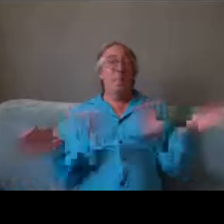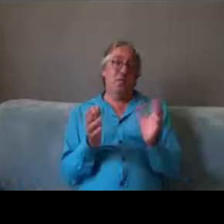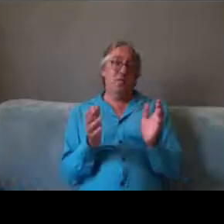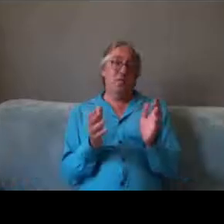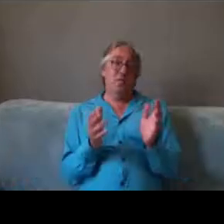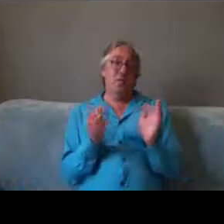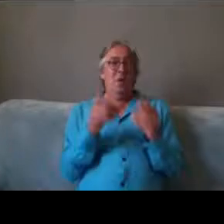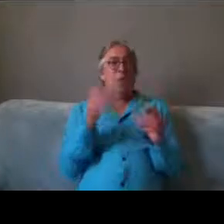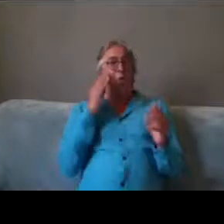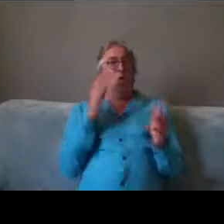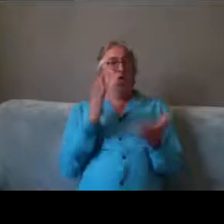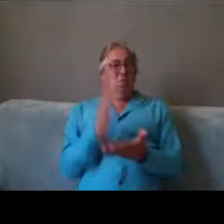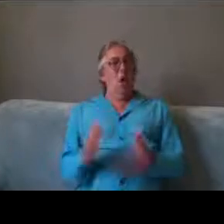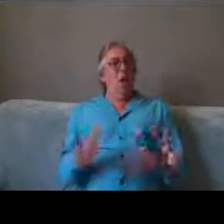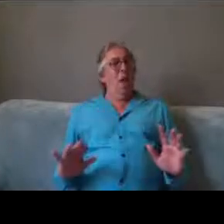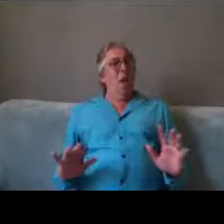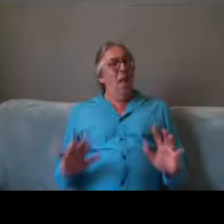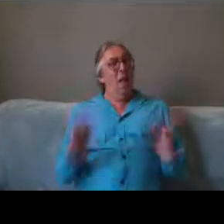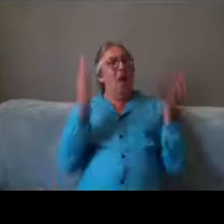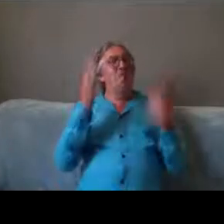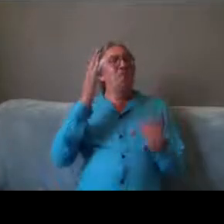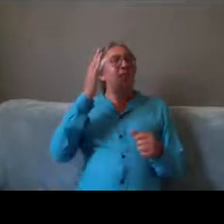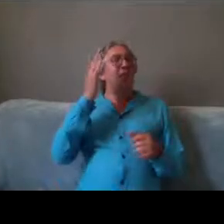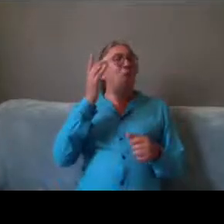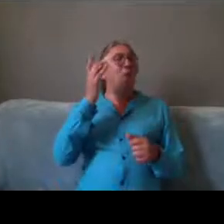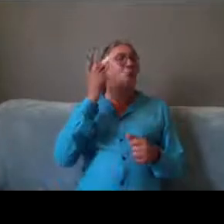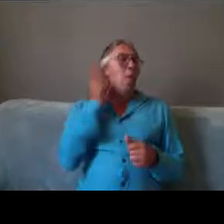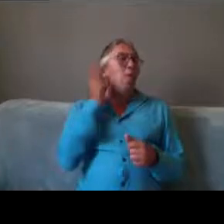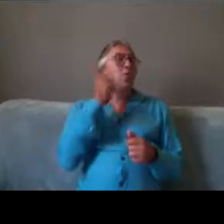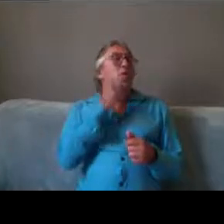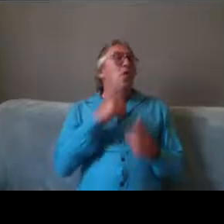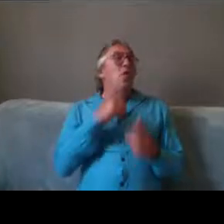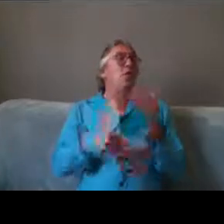So, this is a high priority for us and this why we are here today